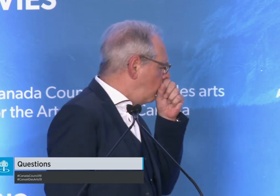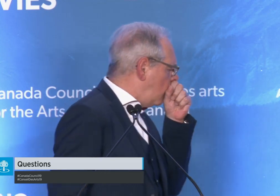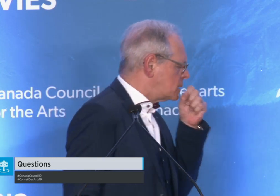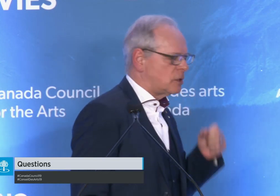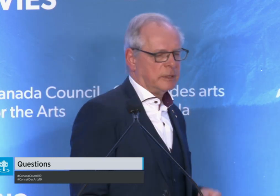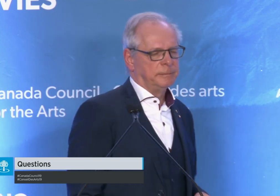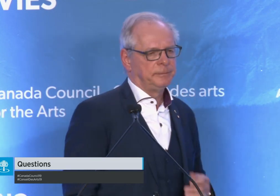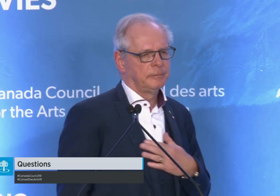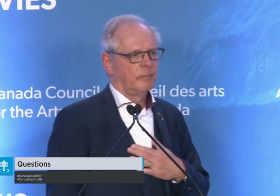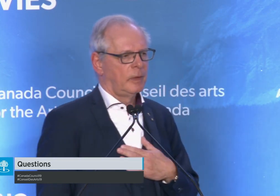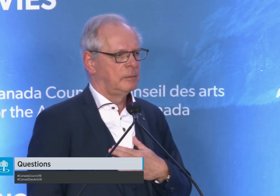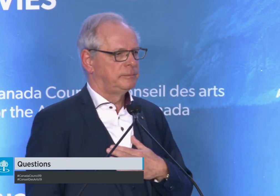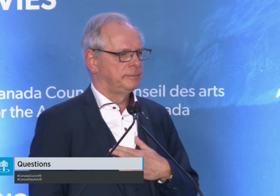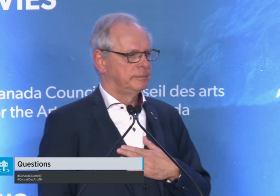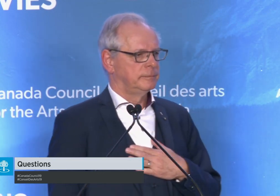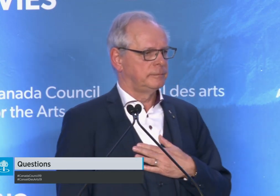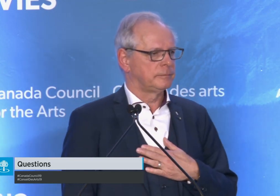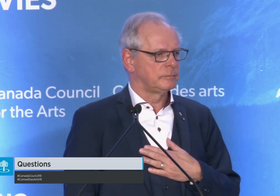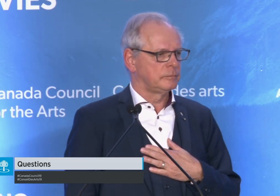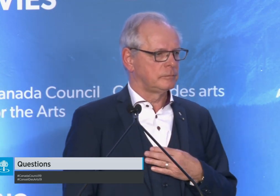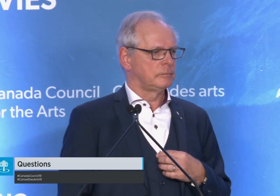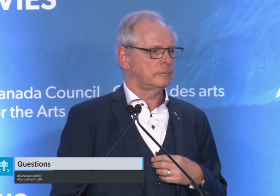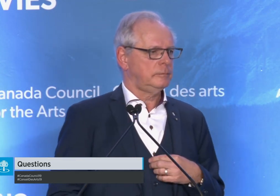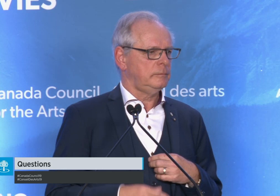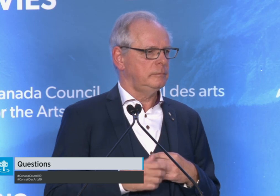Thank you Michelle. I would like to ask a question that we received on Twitter.